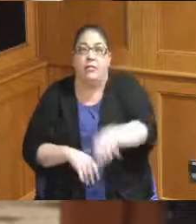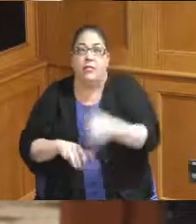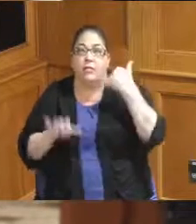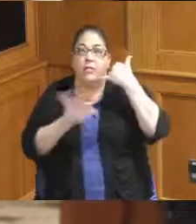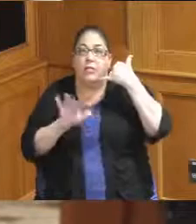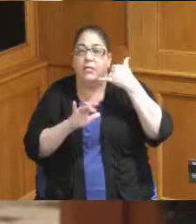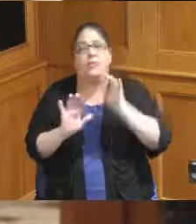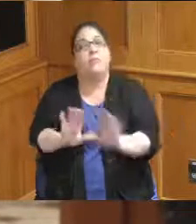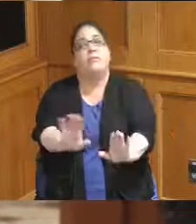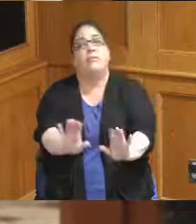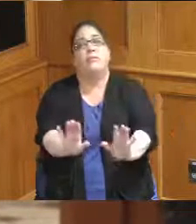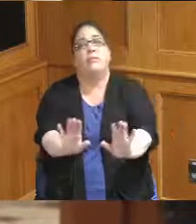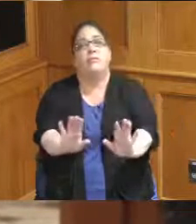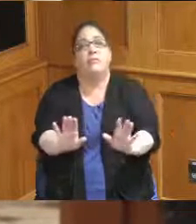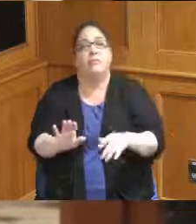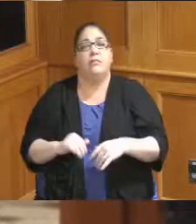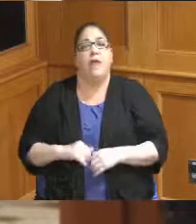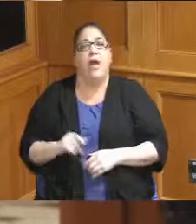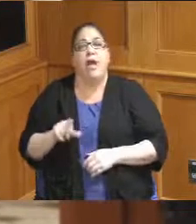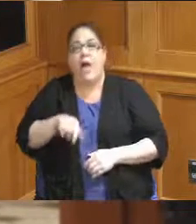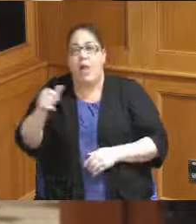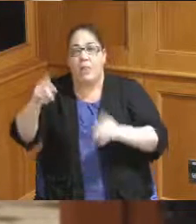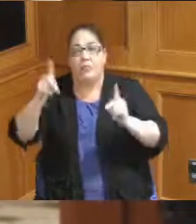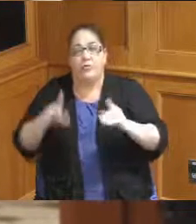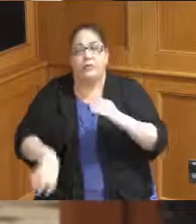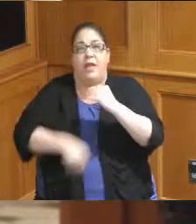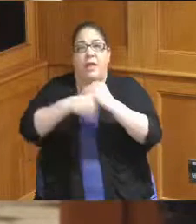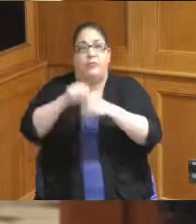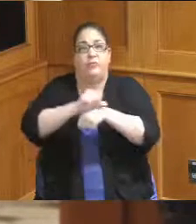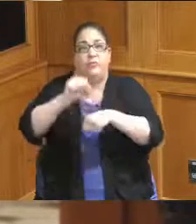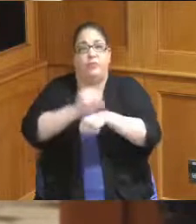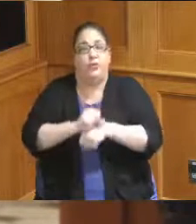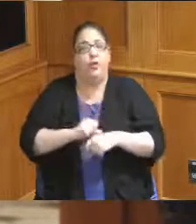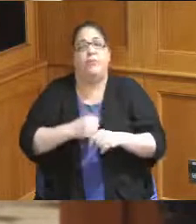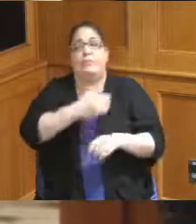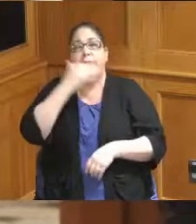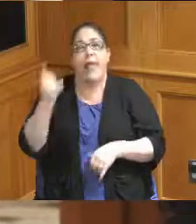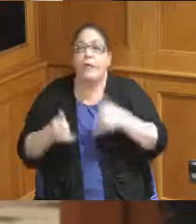dispatcher is going to have to take a look at and try to make calls back so the predominant thing